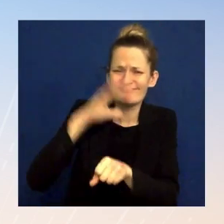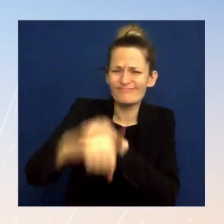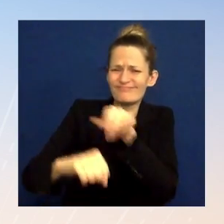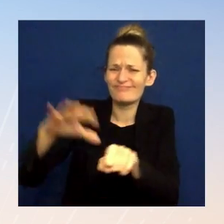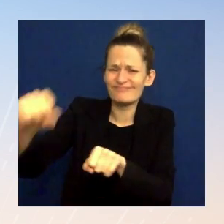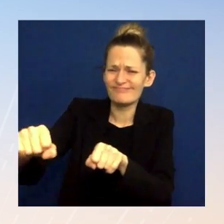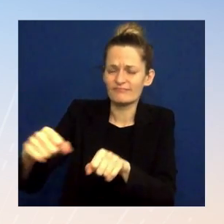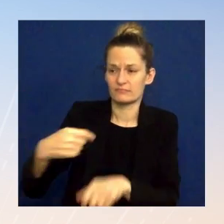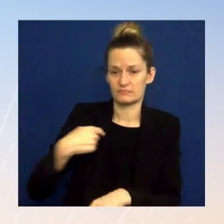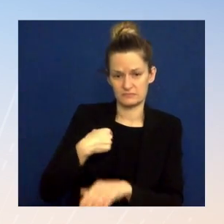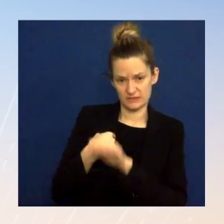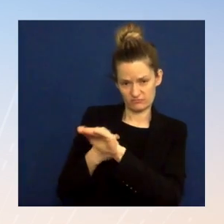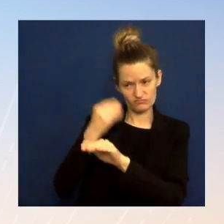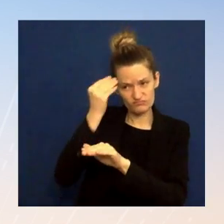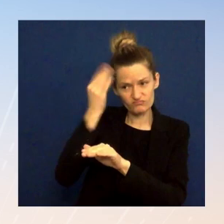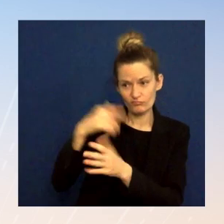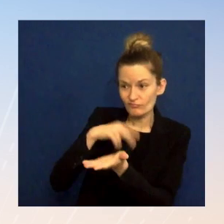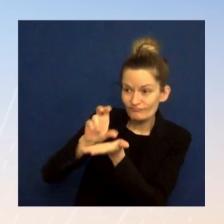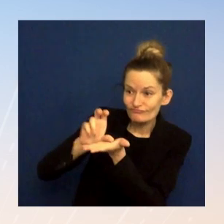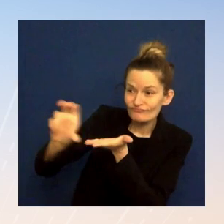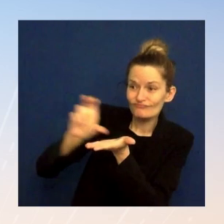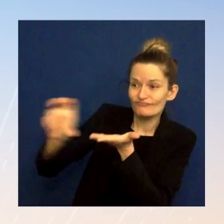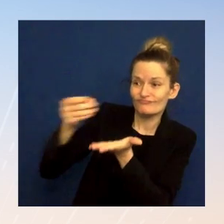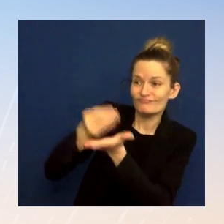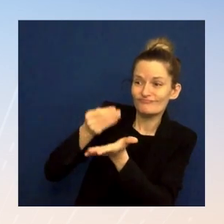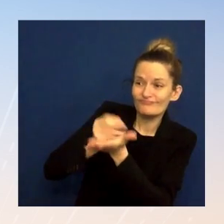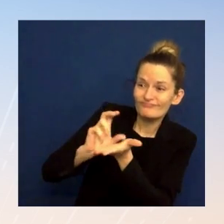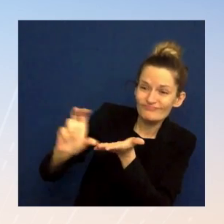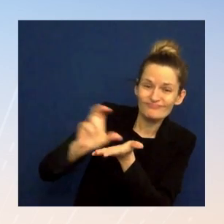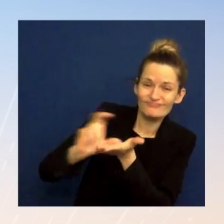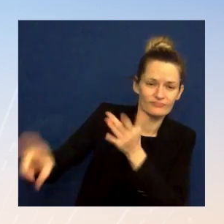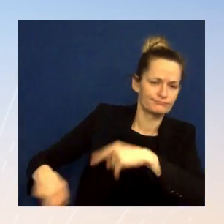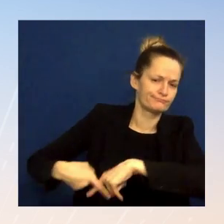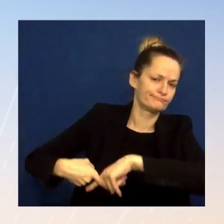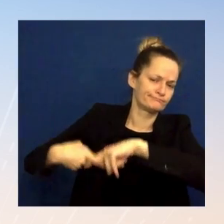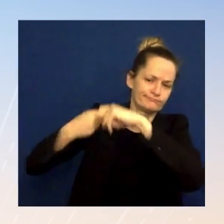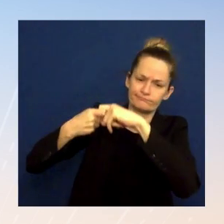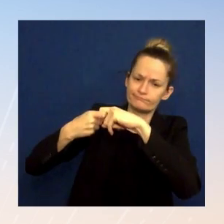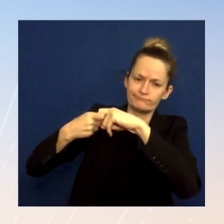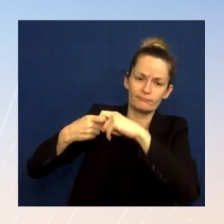And we will look at the full range of economic tools available to us in coordination and consultation